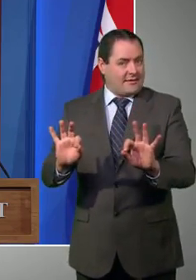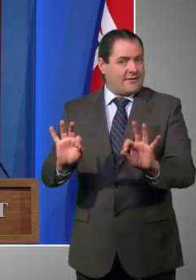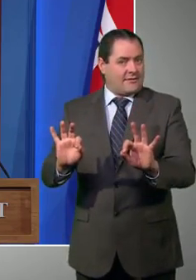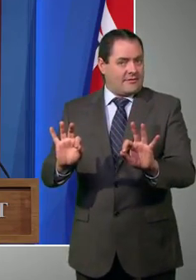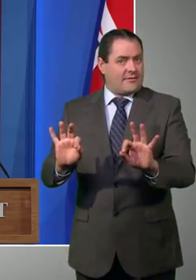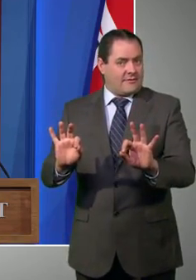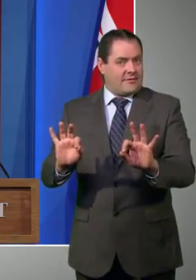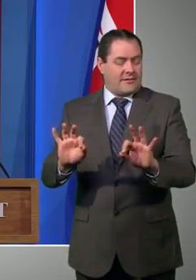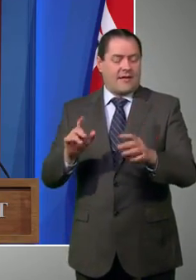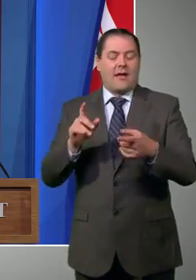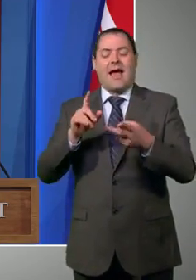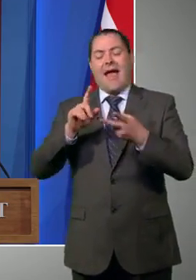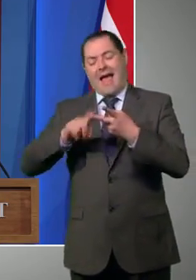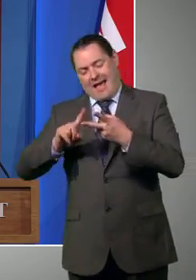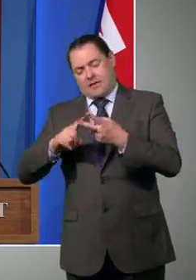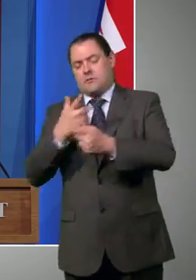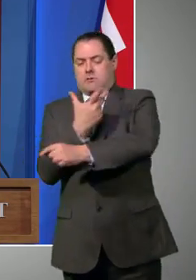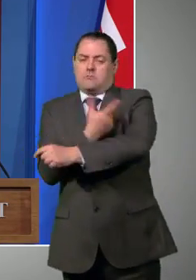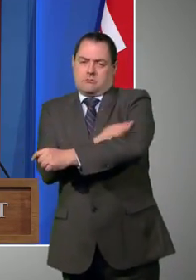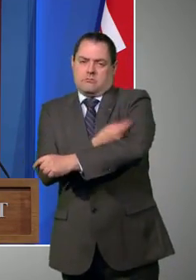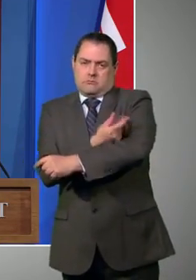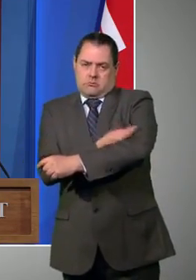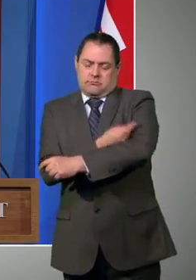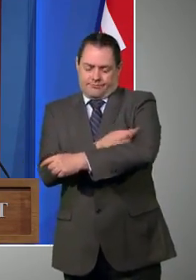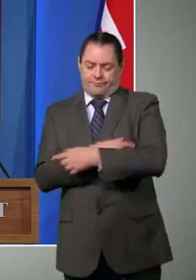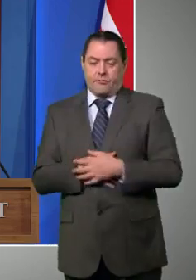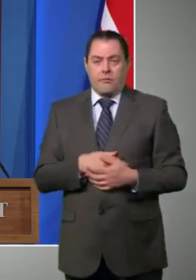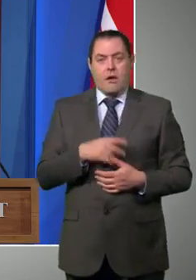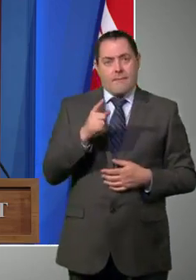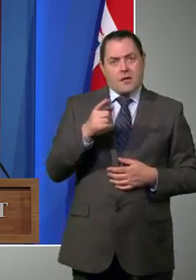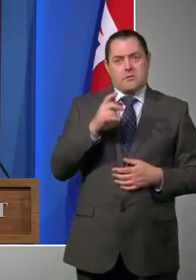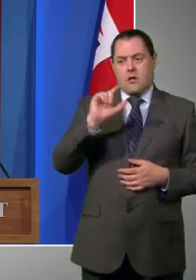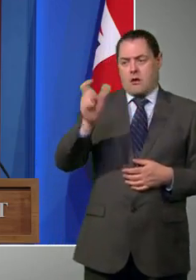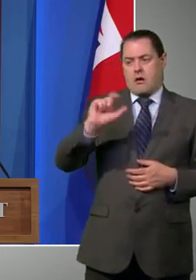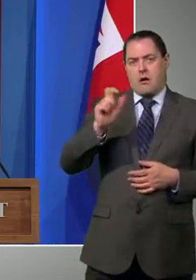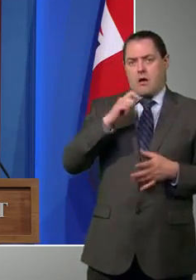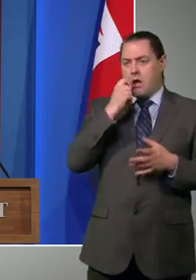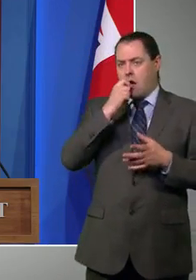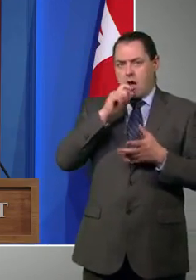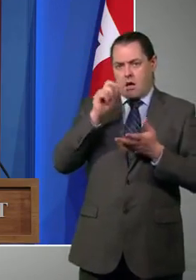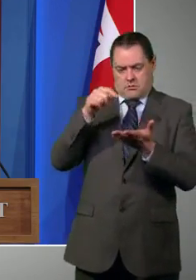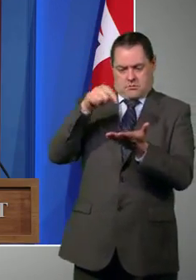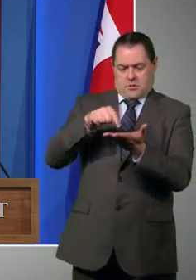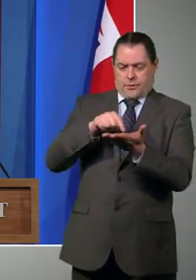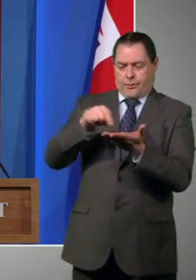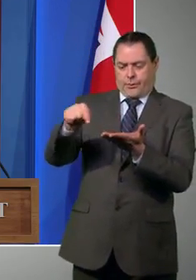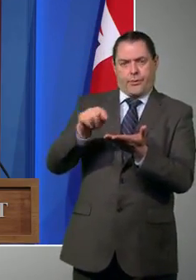vaccination programs, but the the lateral flowing has been a really important part of just